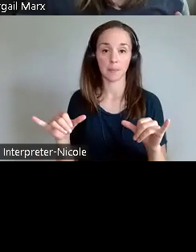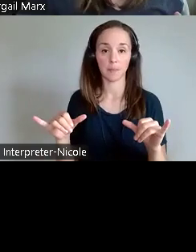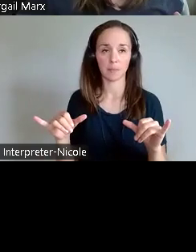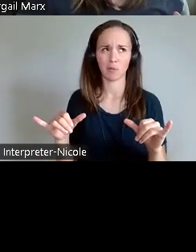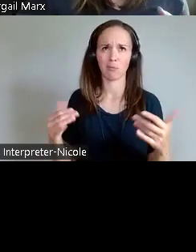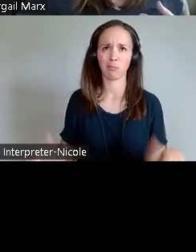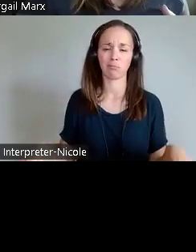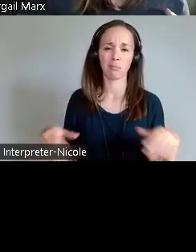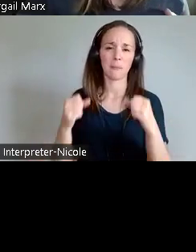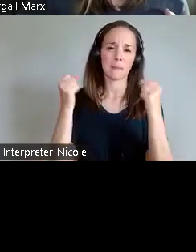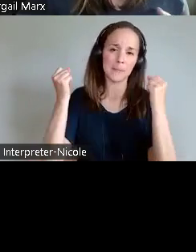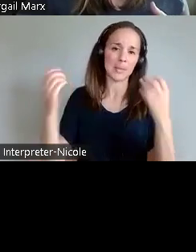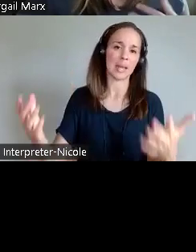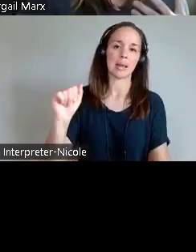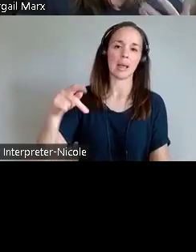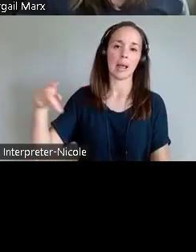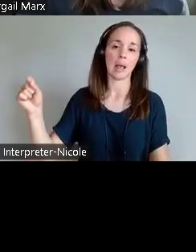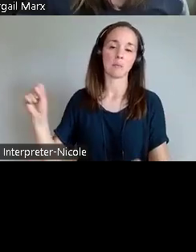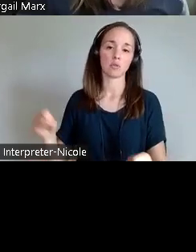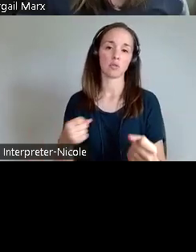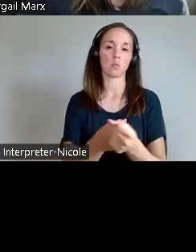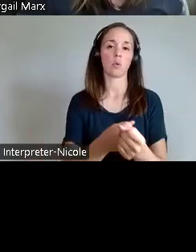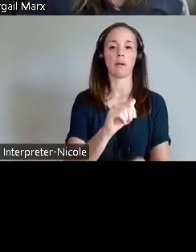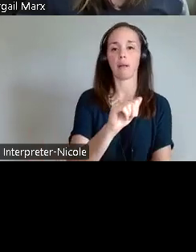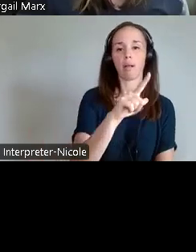different apps that can be appropriate for this population or any population similar to